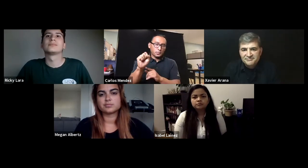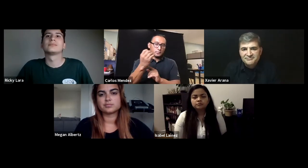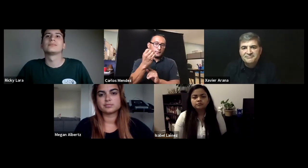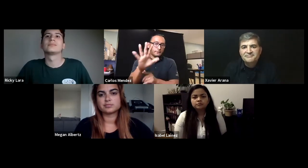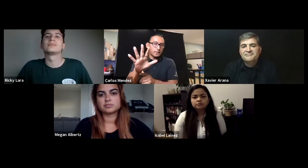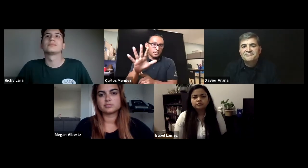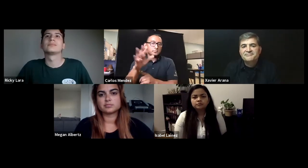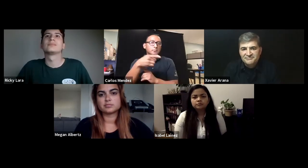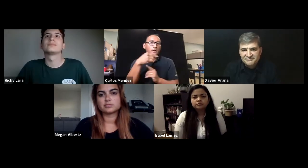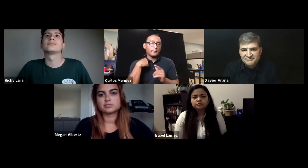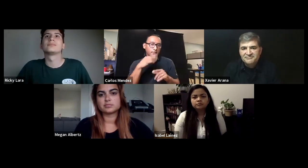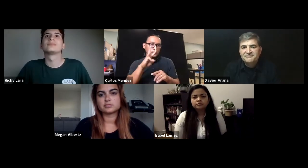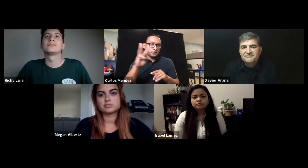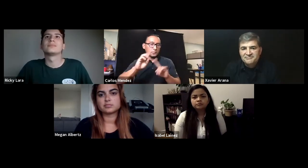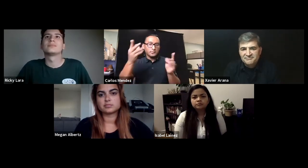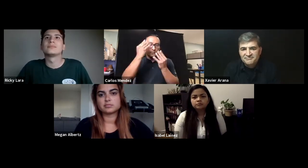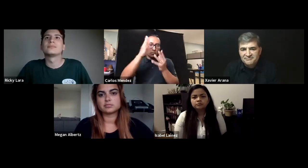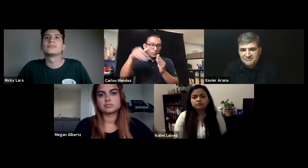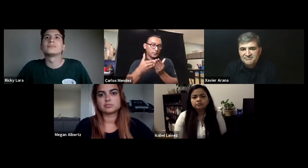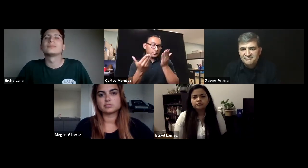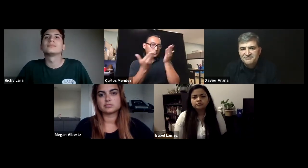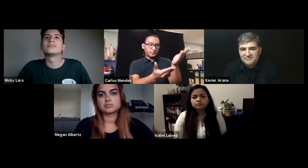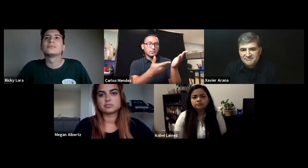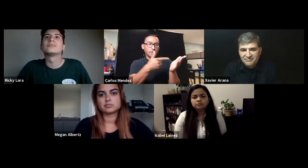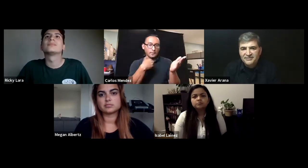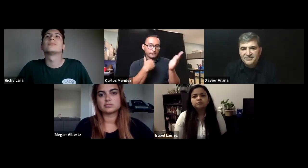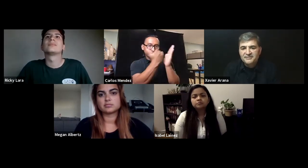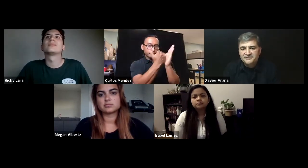I have five, um, counselor... or committees,